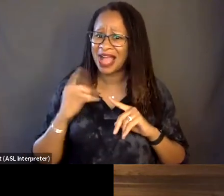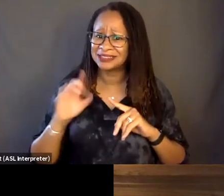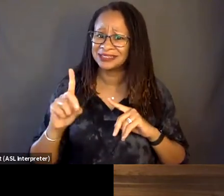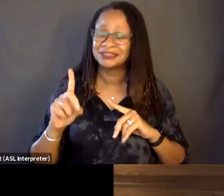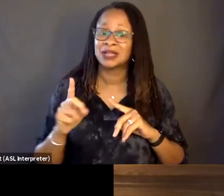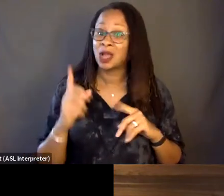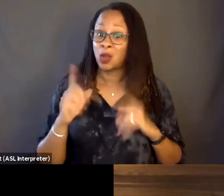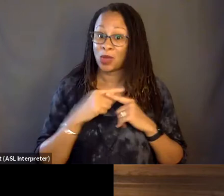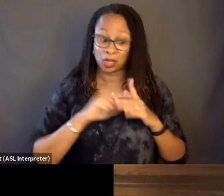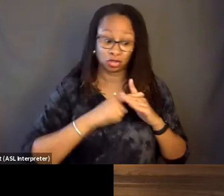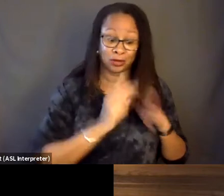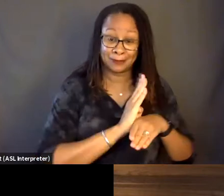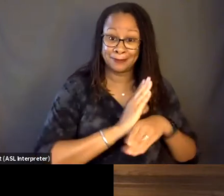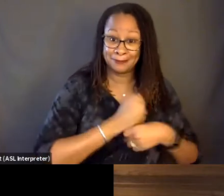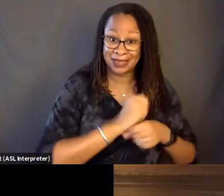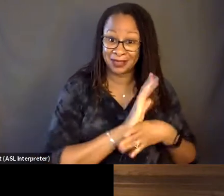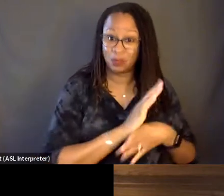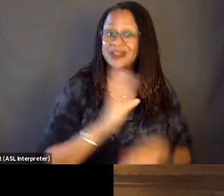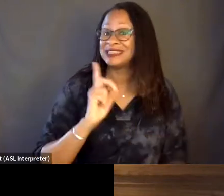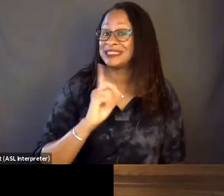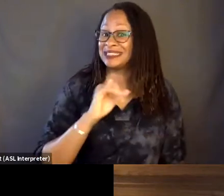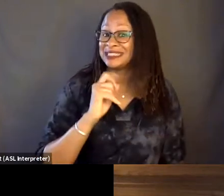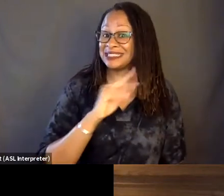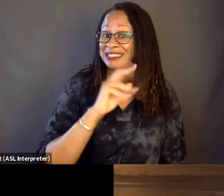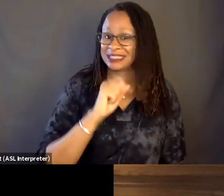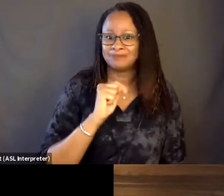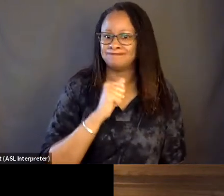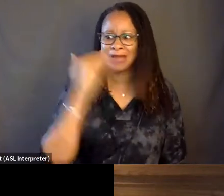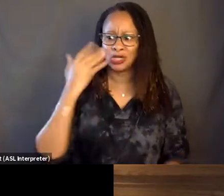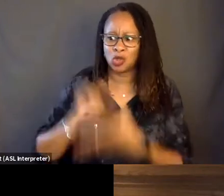And yet, as I was making it and people